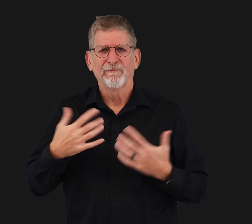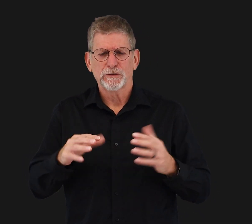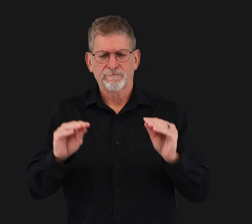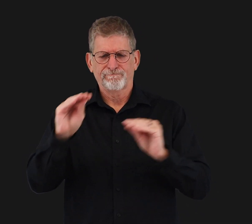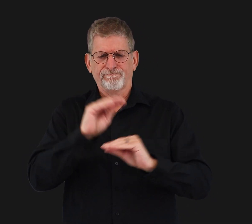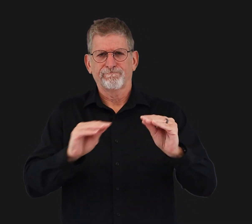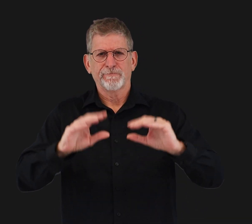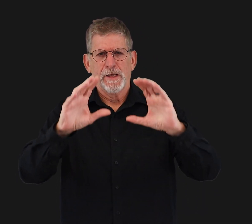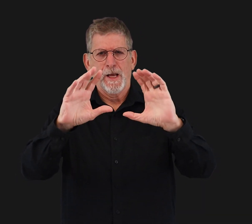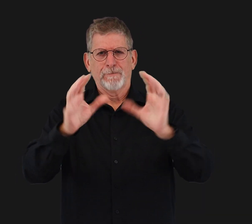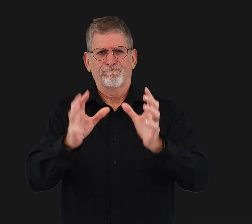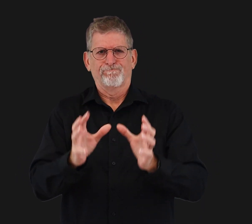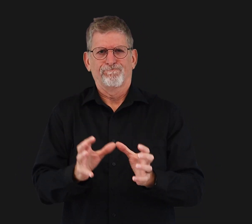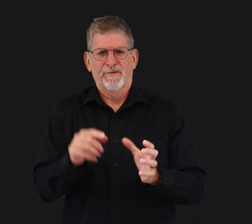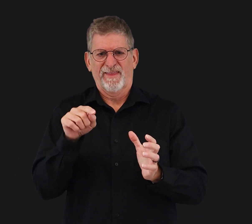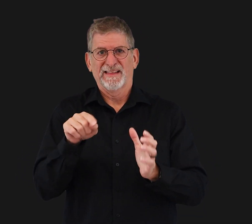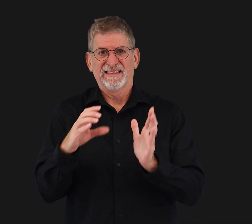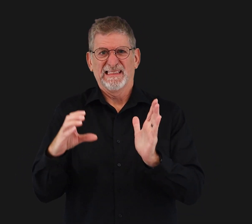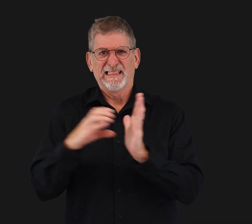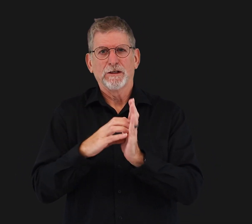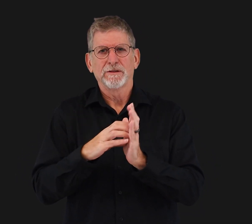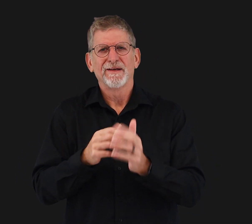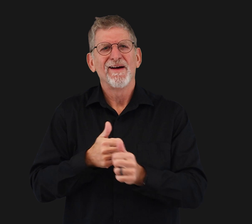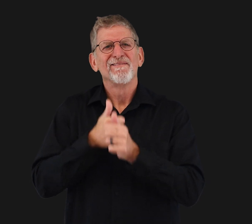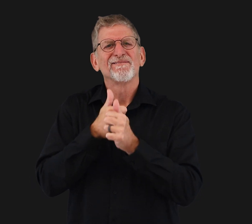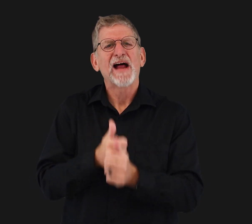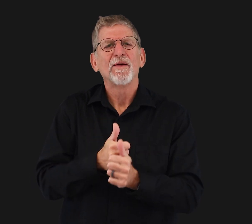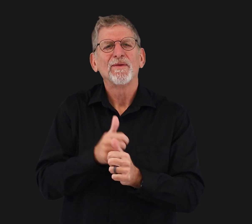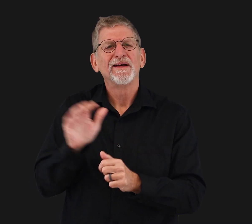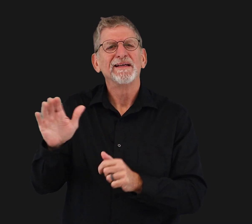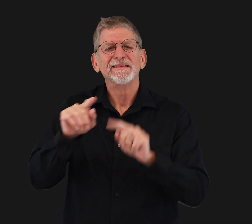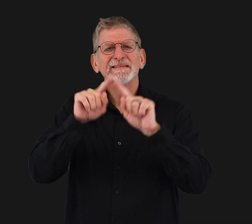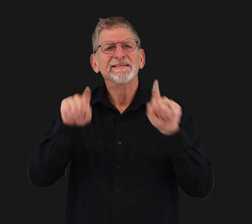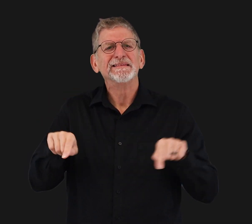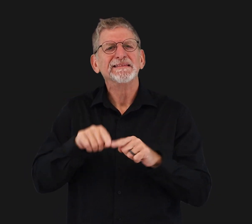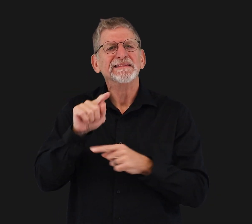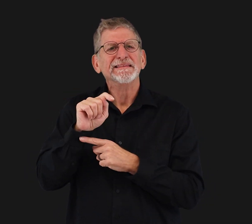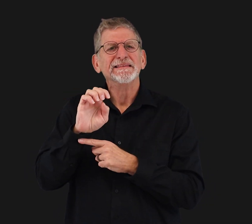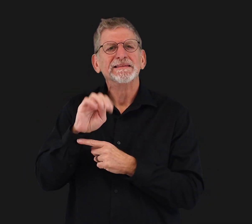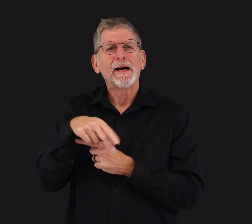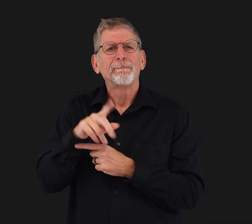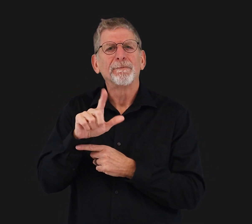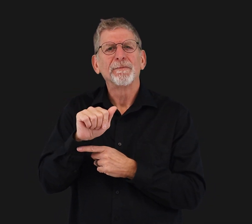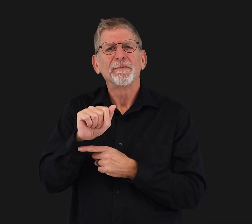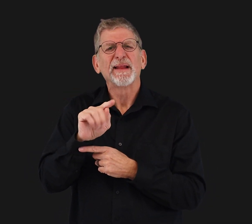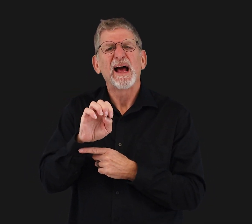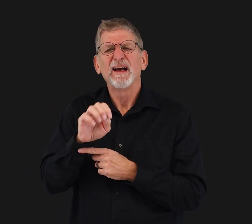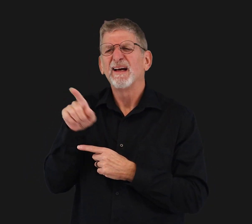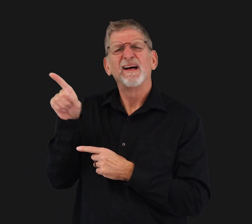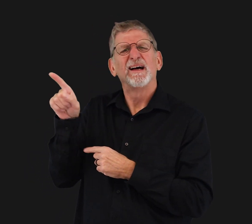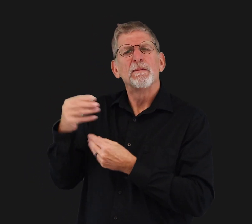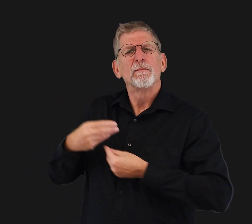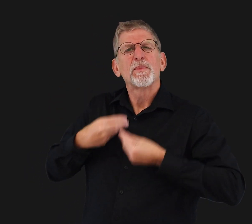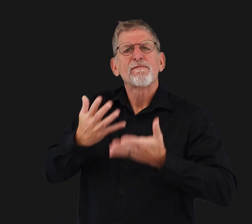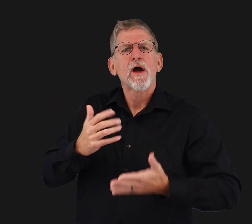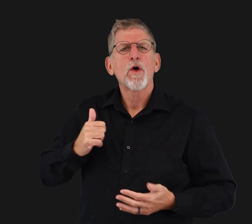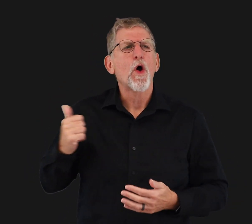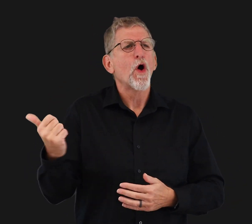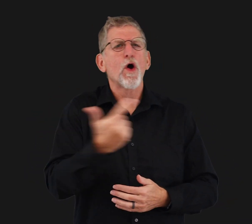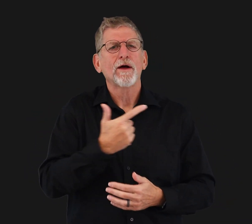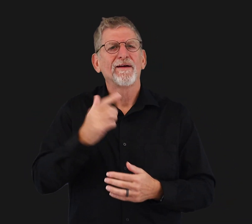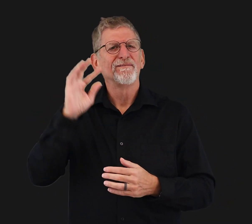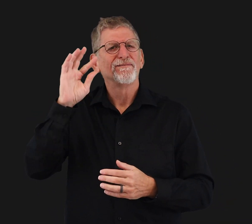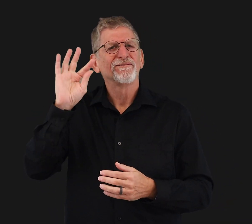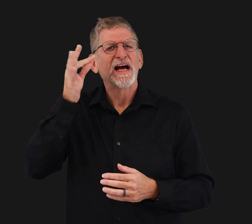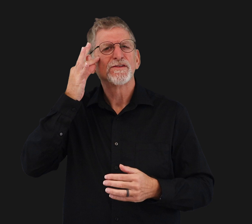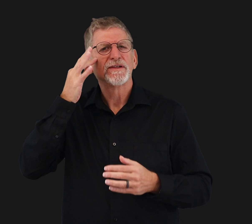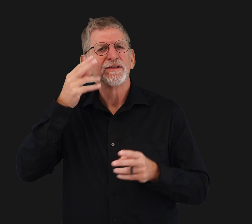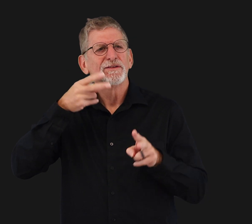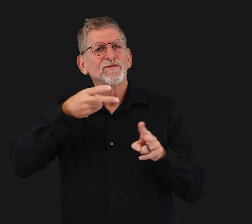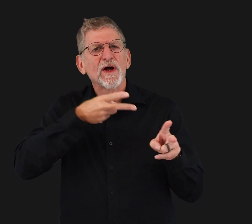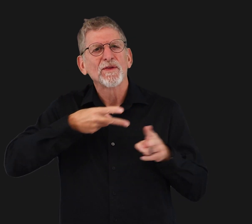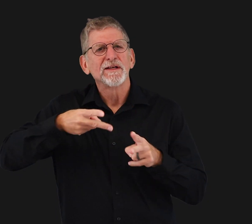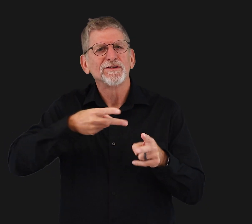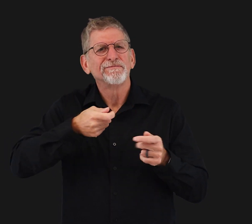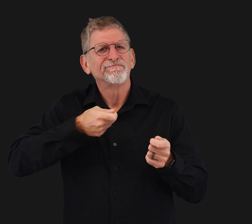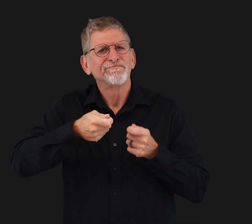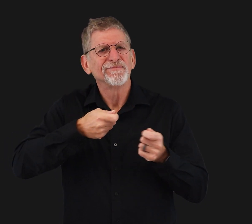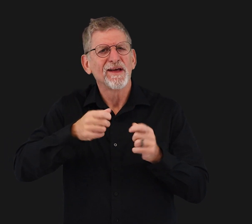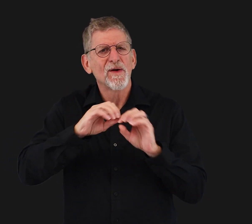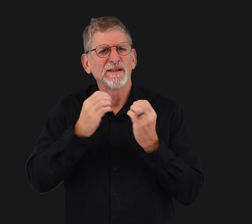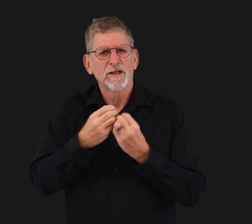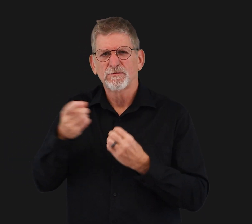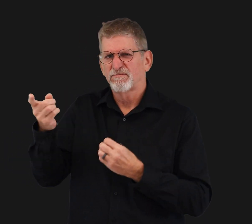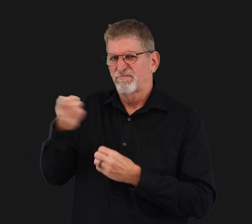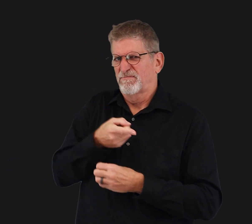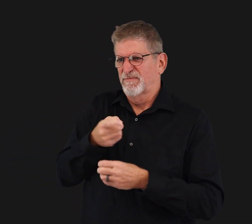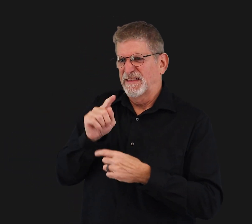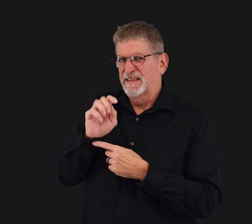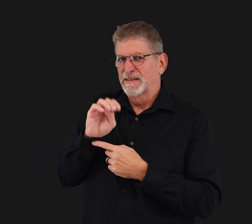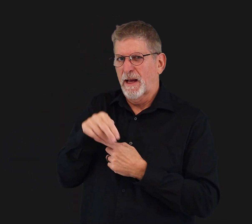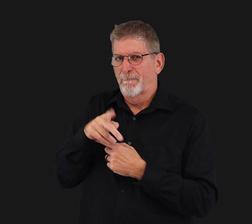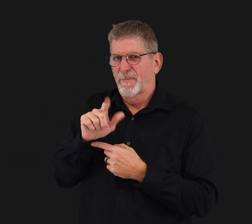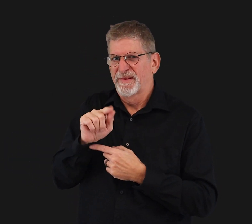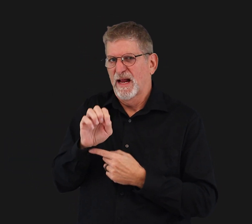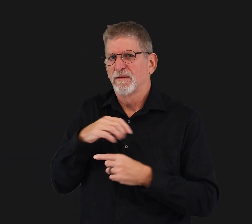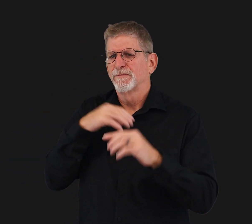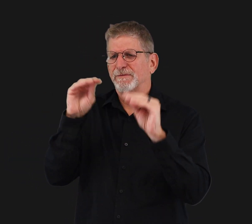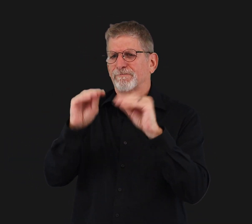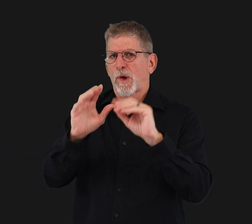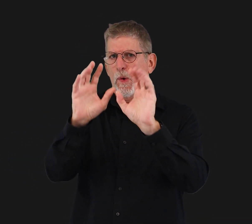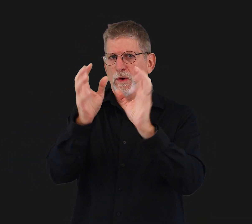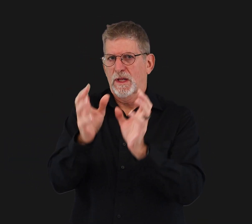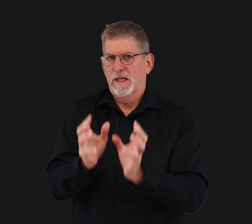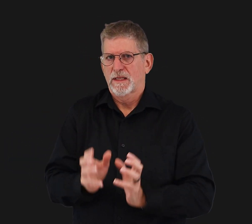We have organized this section in accordance with the template provided to all federally regulated organizations.